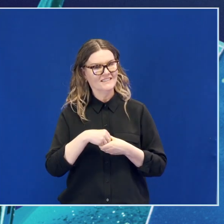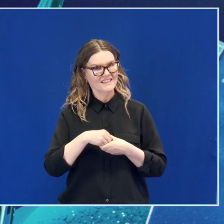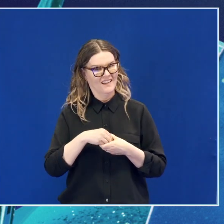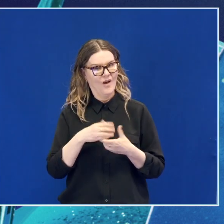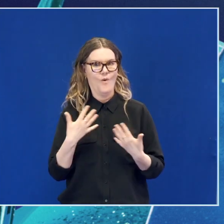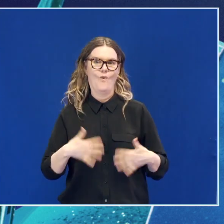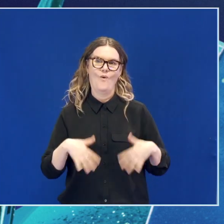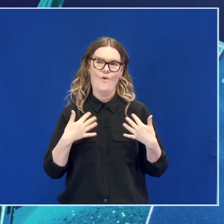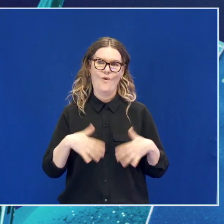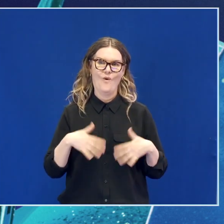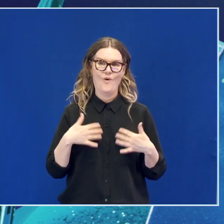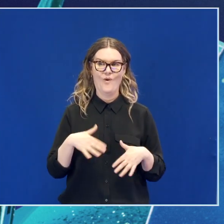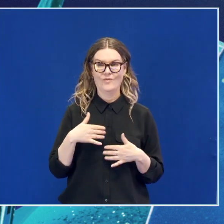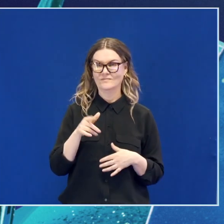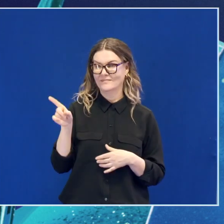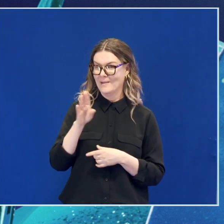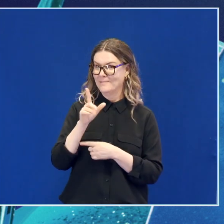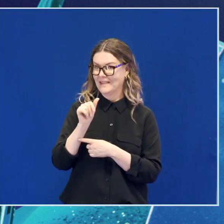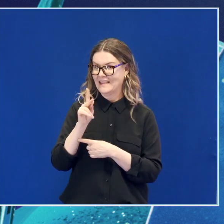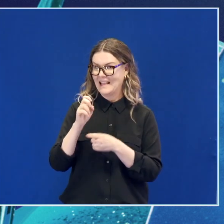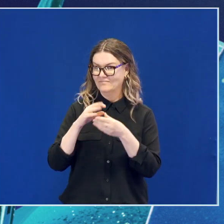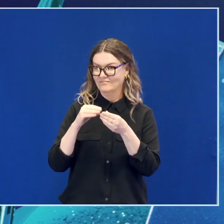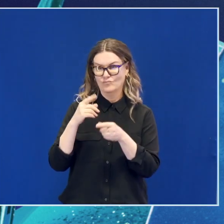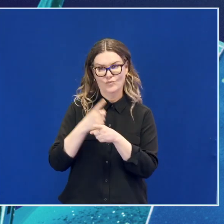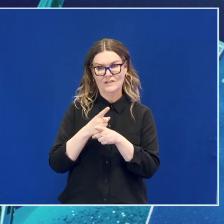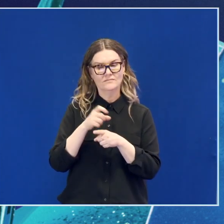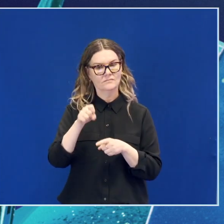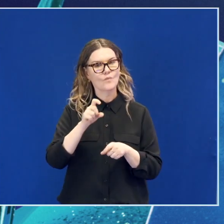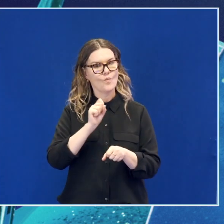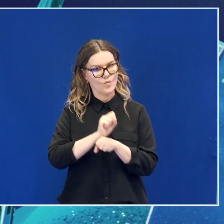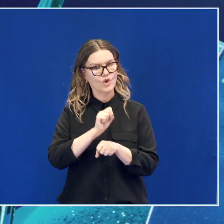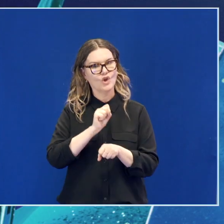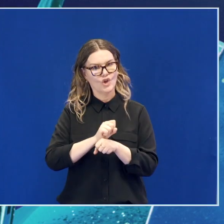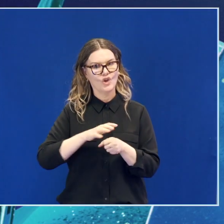And our workplaces that are foundational to creativity,